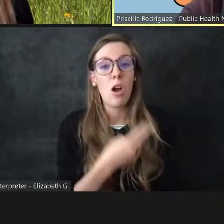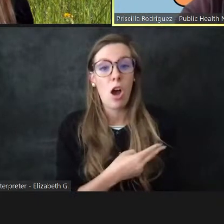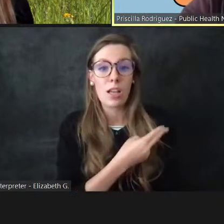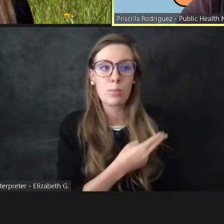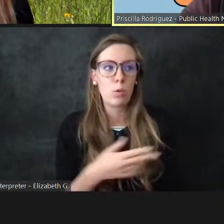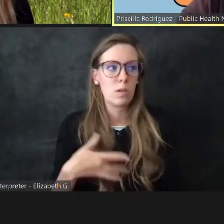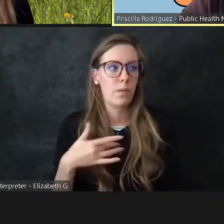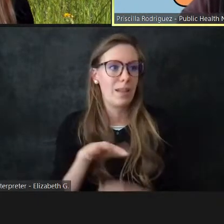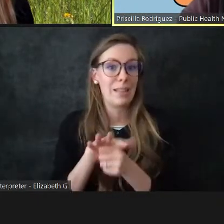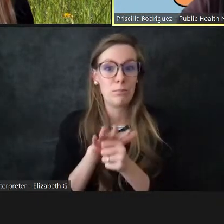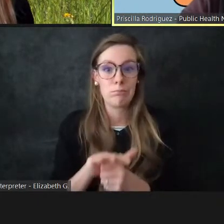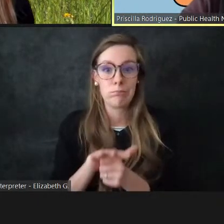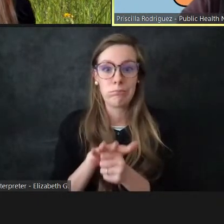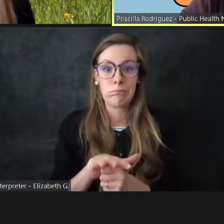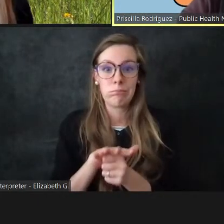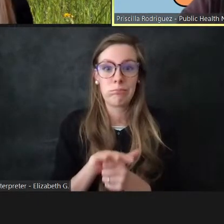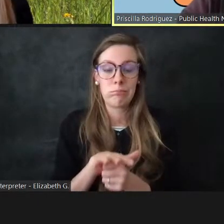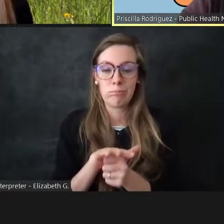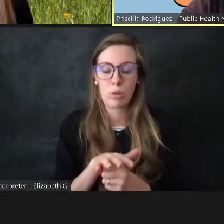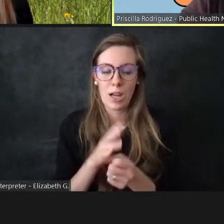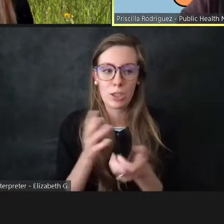the point where they're running low in space.